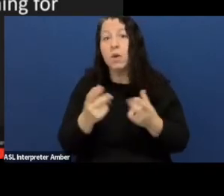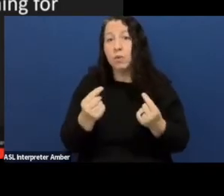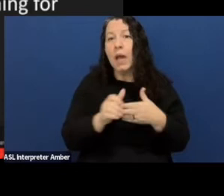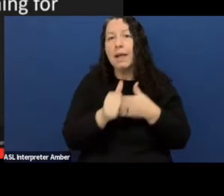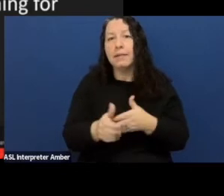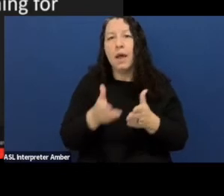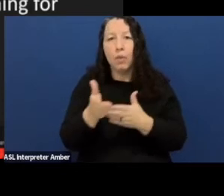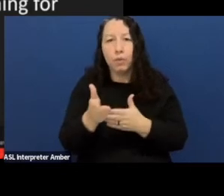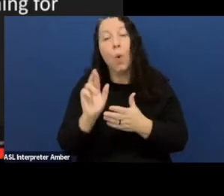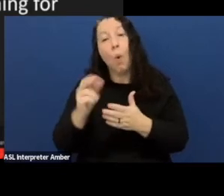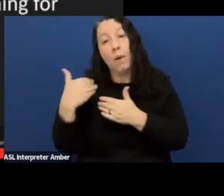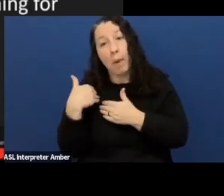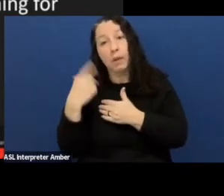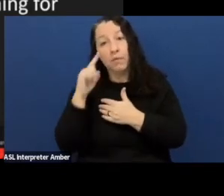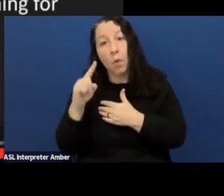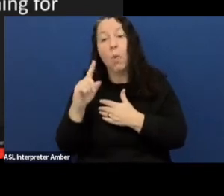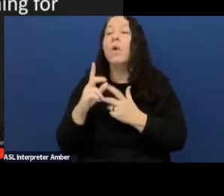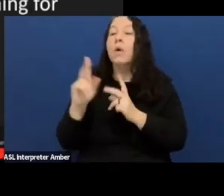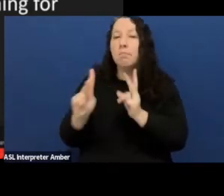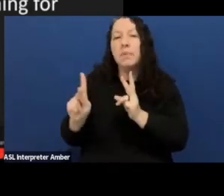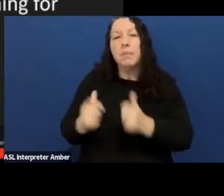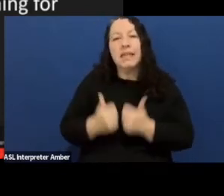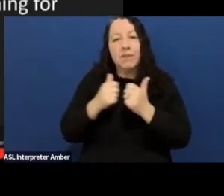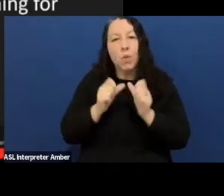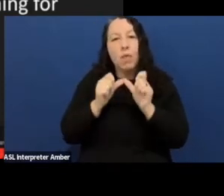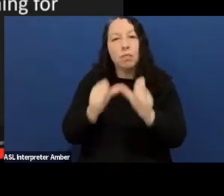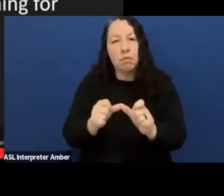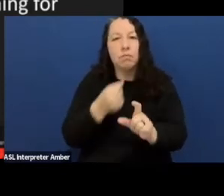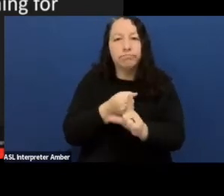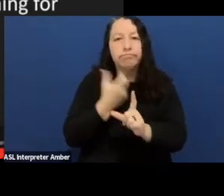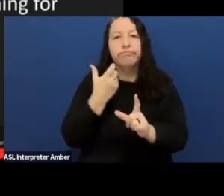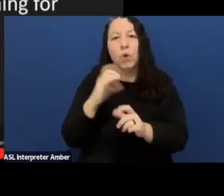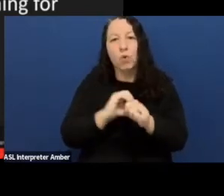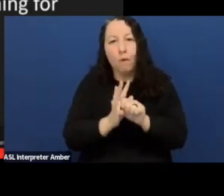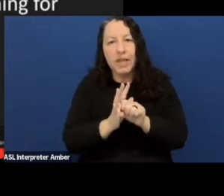The National Network has a Strategy Circle of five groups that are led by and are accountable